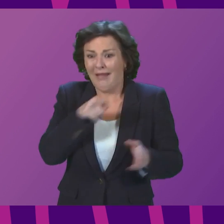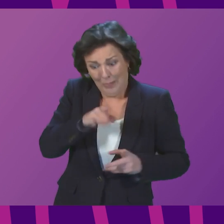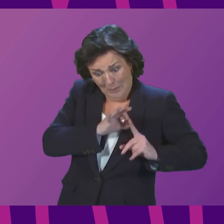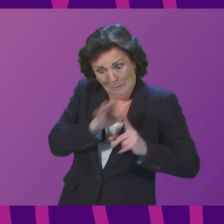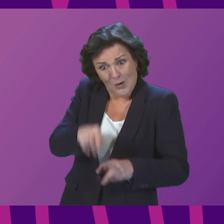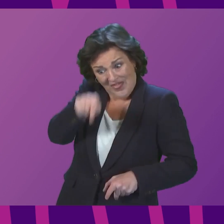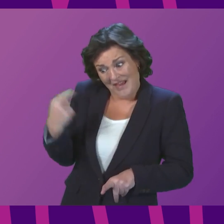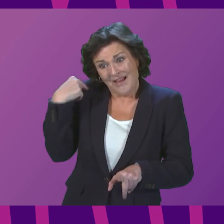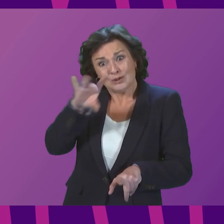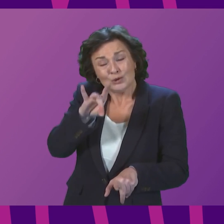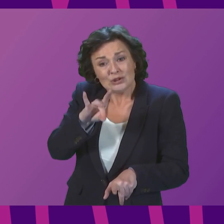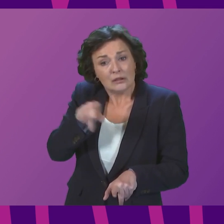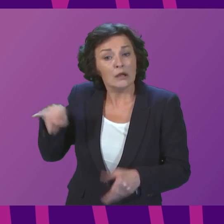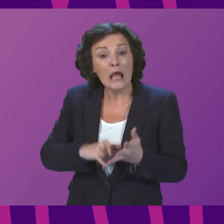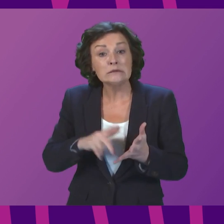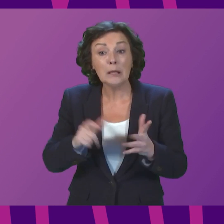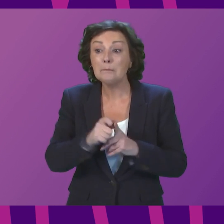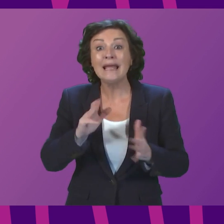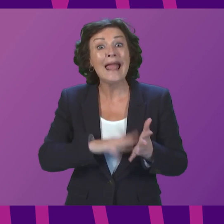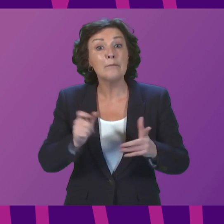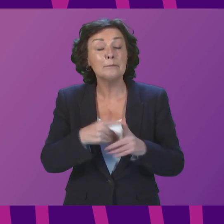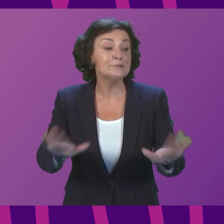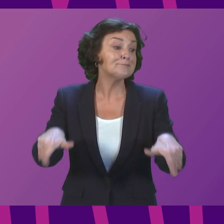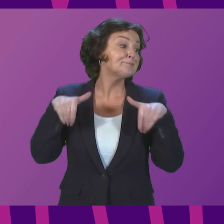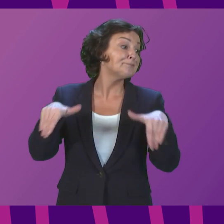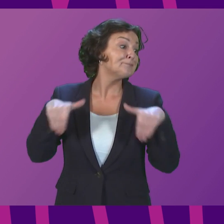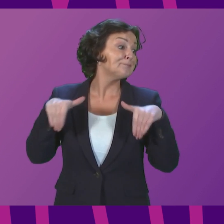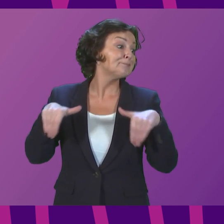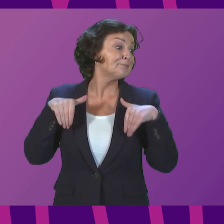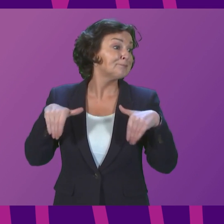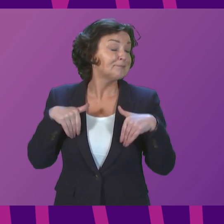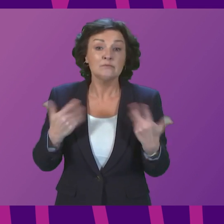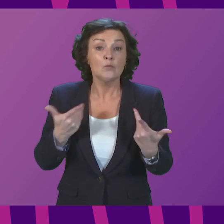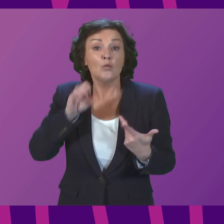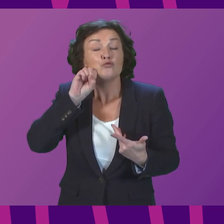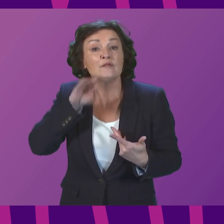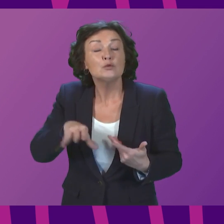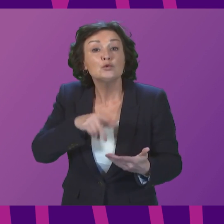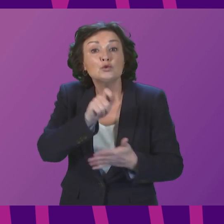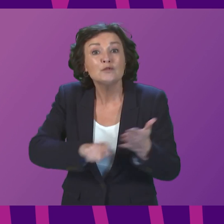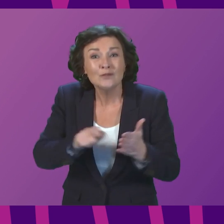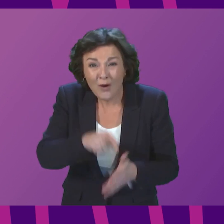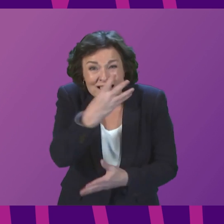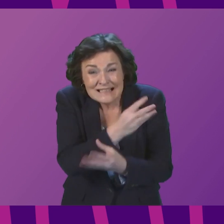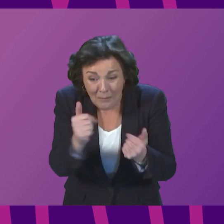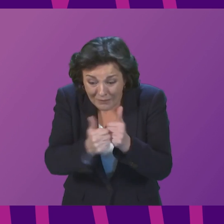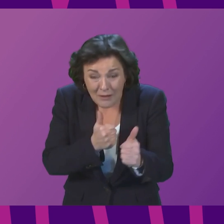failed to vote for a tax on companies that are making profits of, for example, $19 billion in one year.